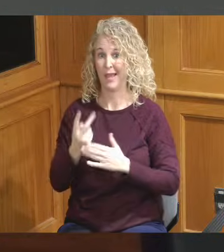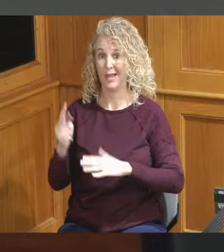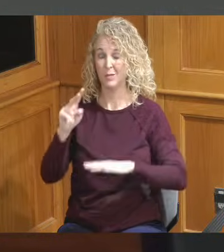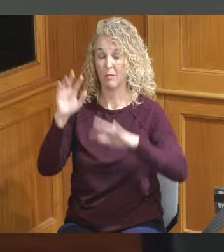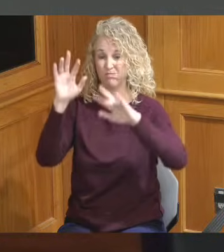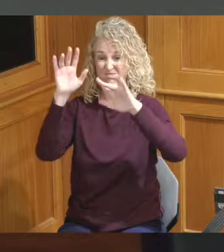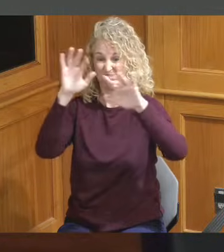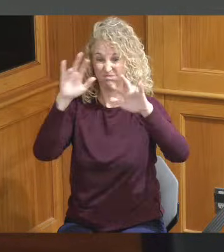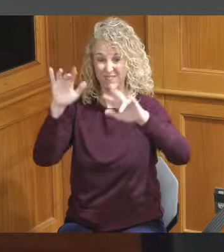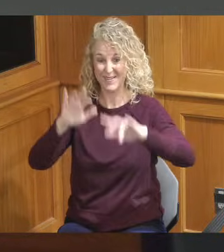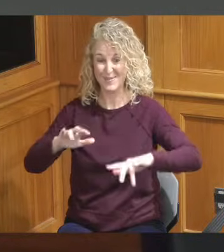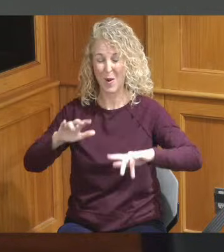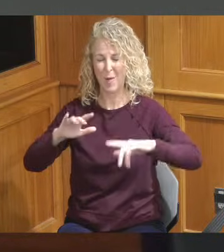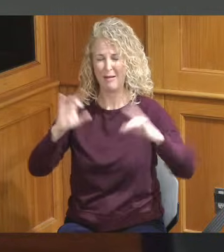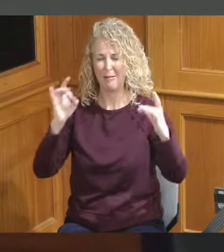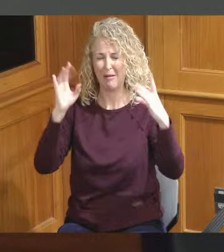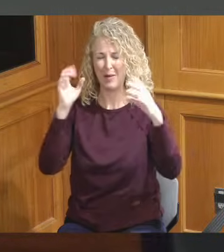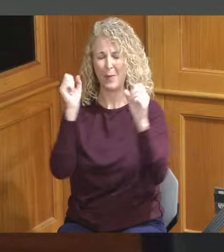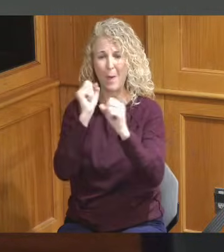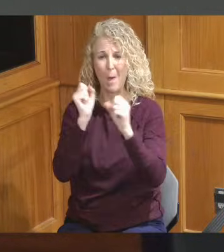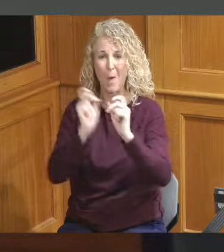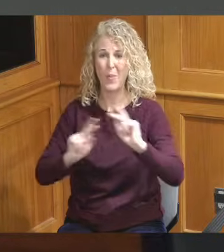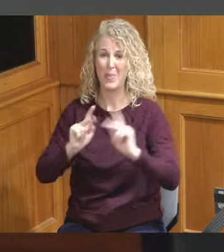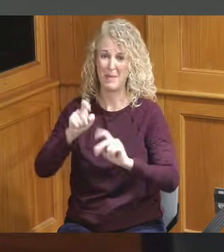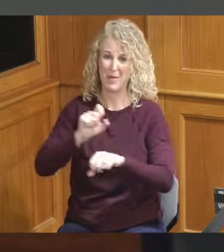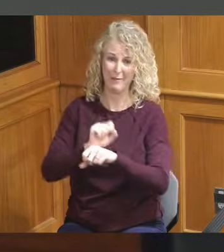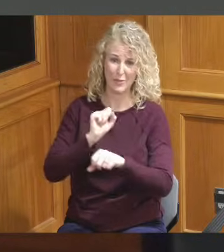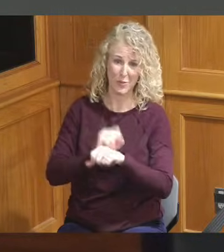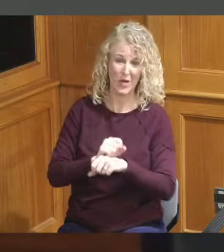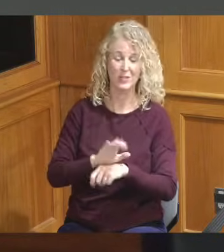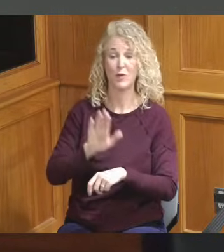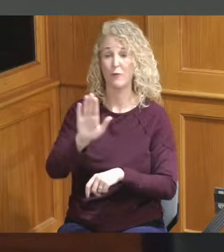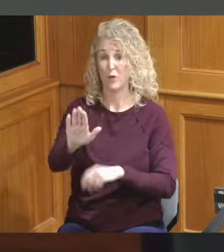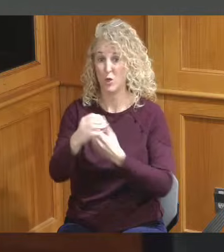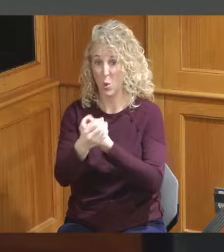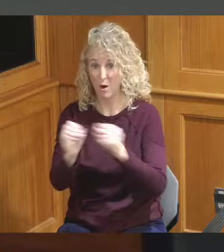really cold out for those people that had to do that work. Eric, just wanted to thank you for